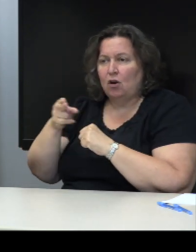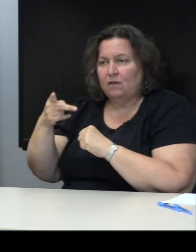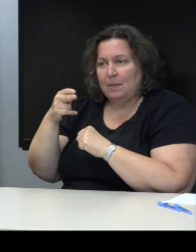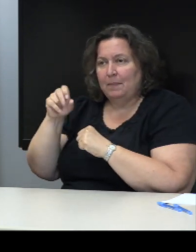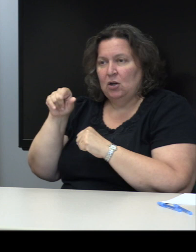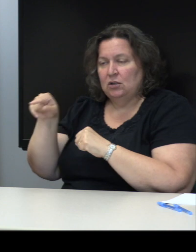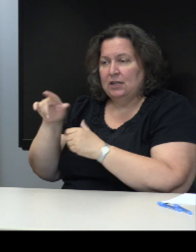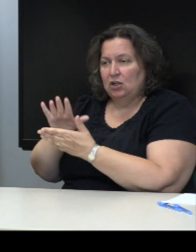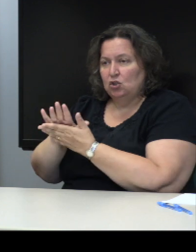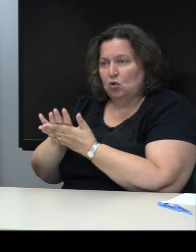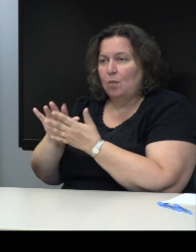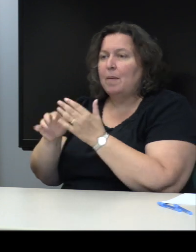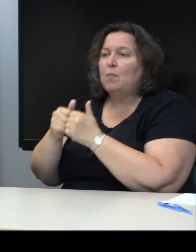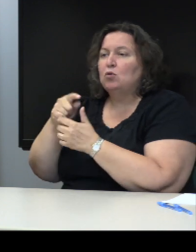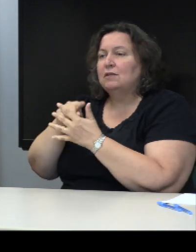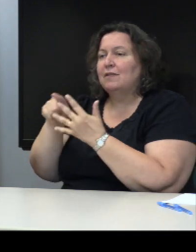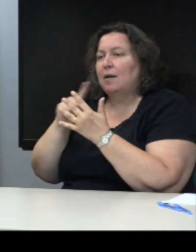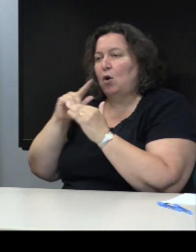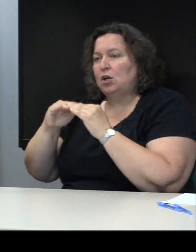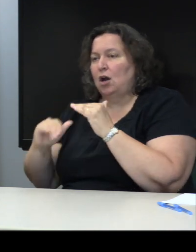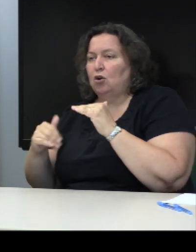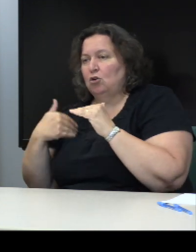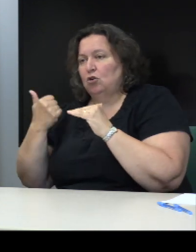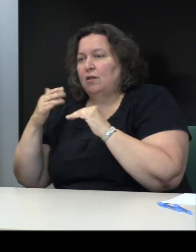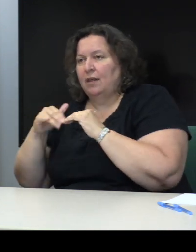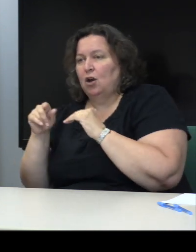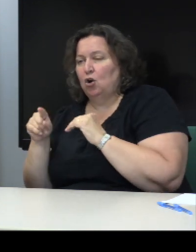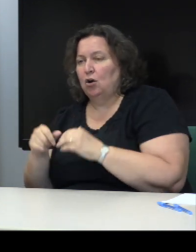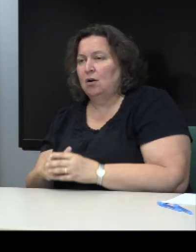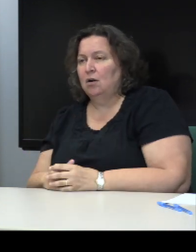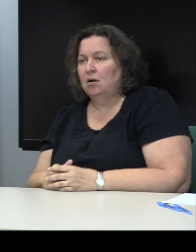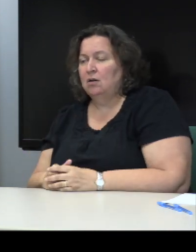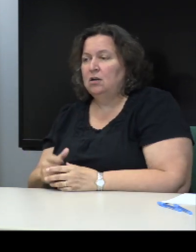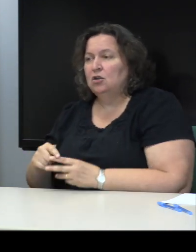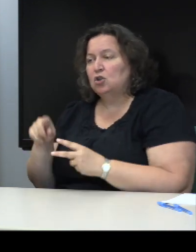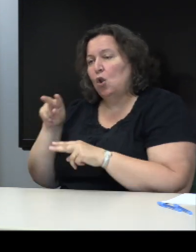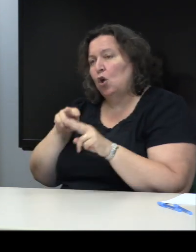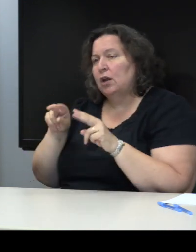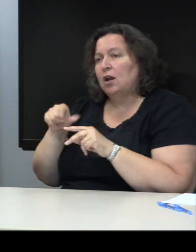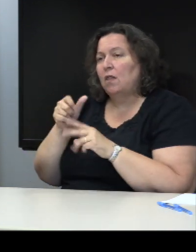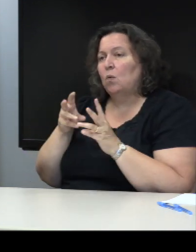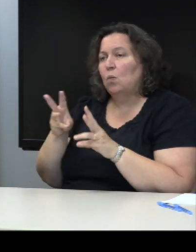but most of them are younger than her. So looking into other ways to help her to connect